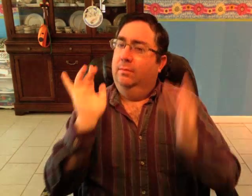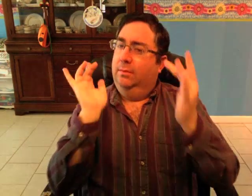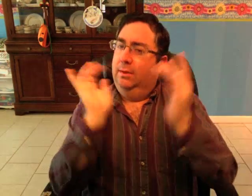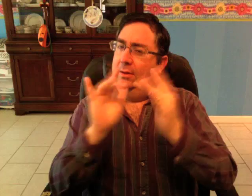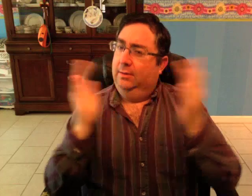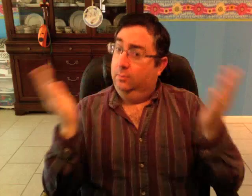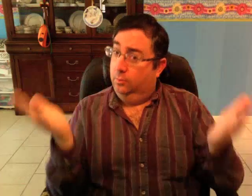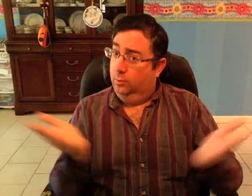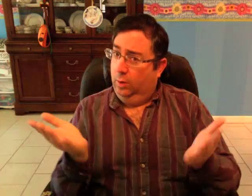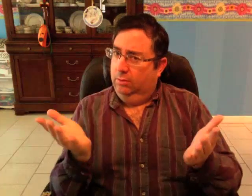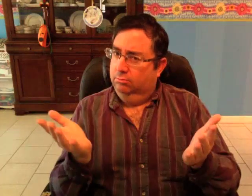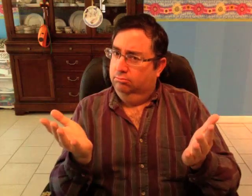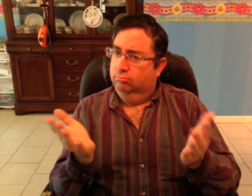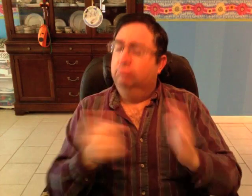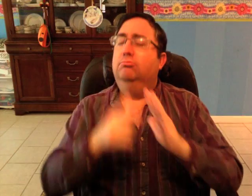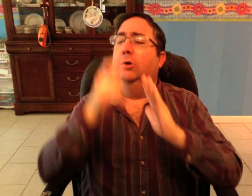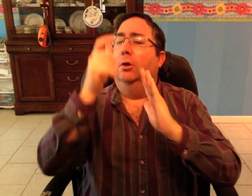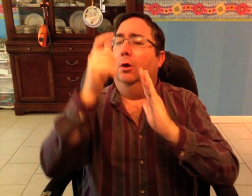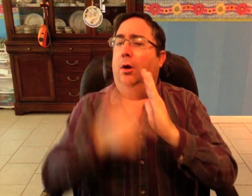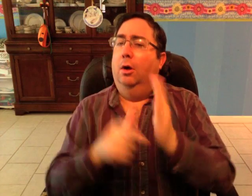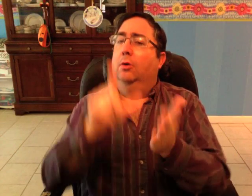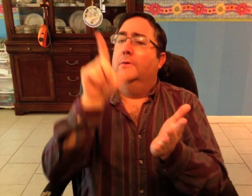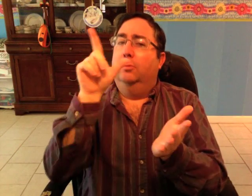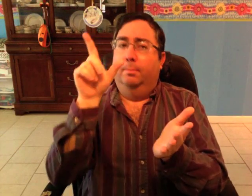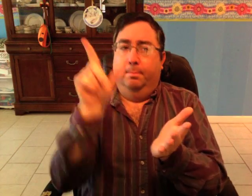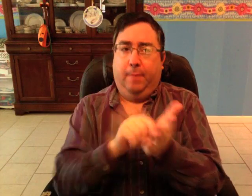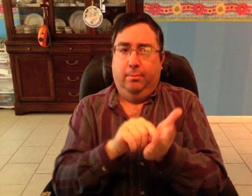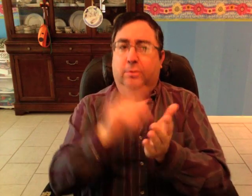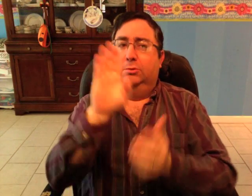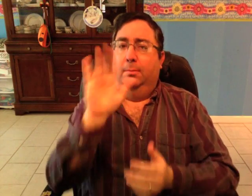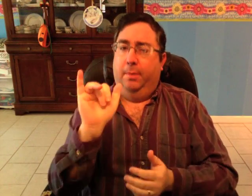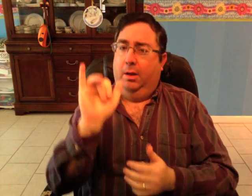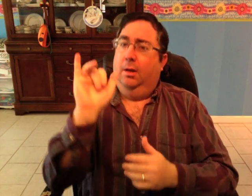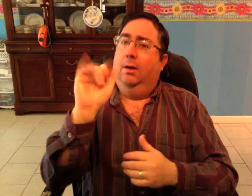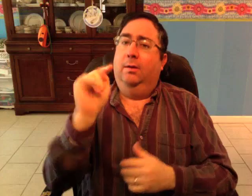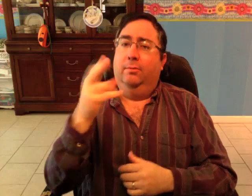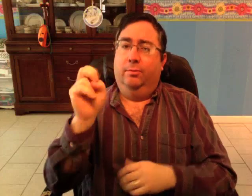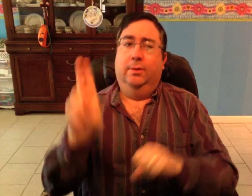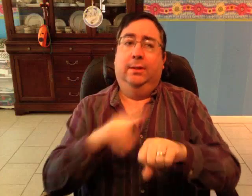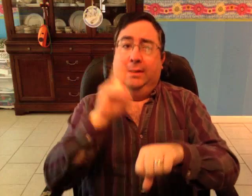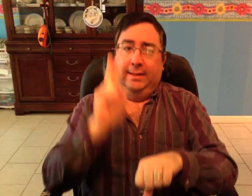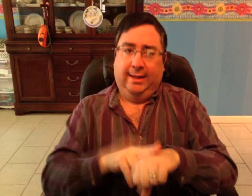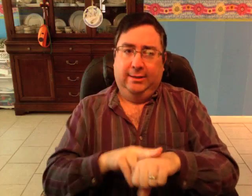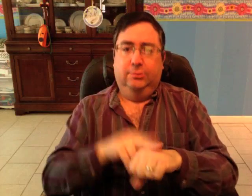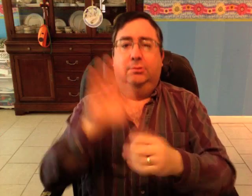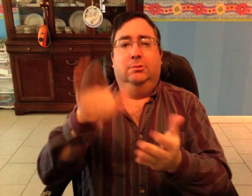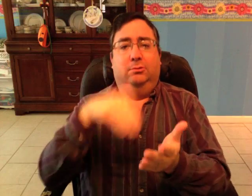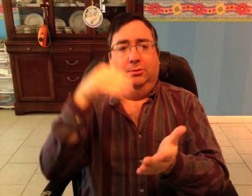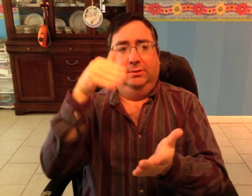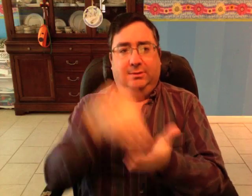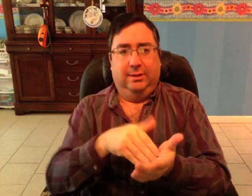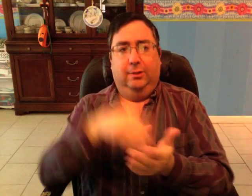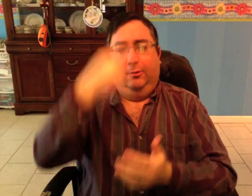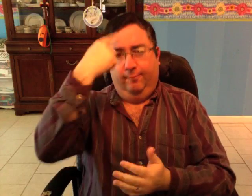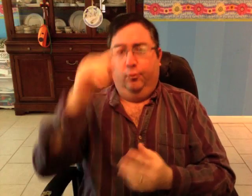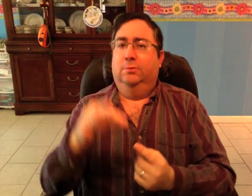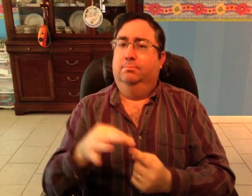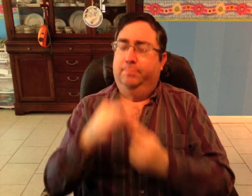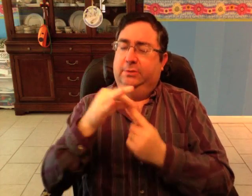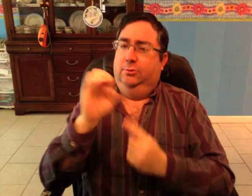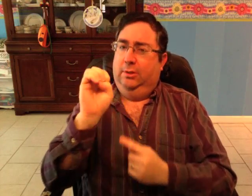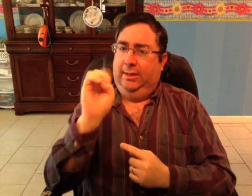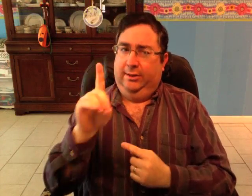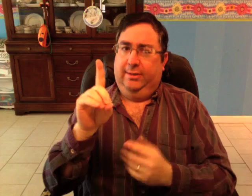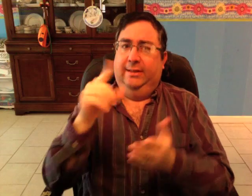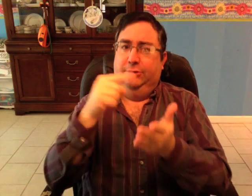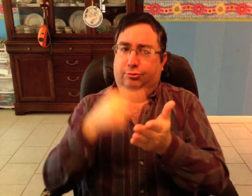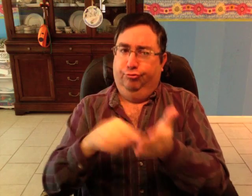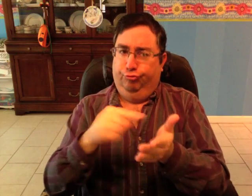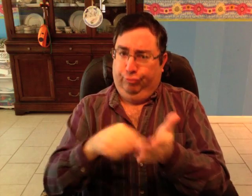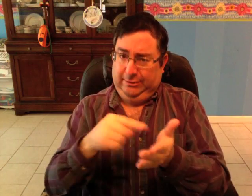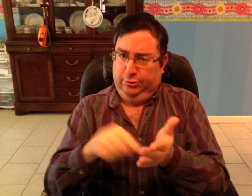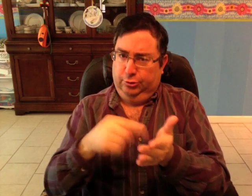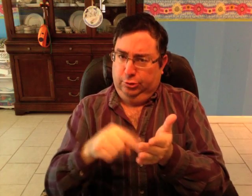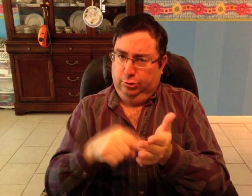which was posted by the National Center for Special Education Research,